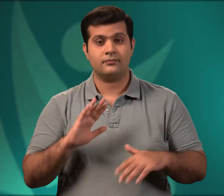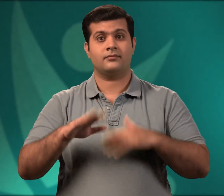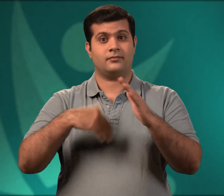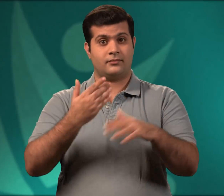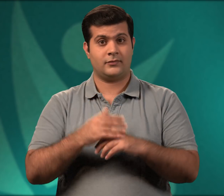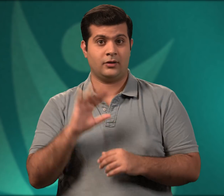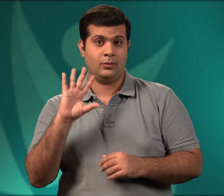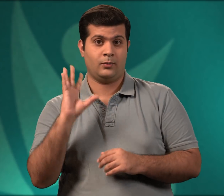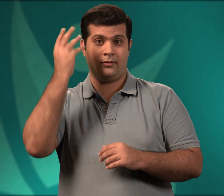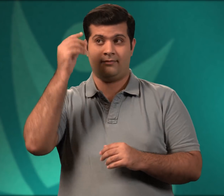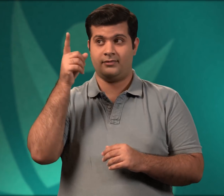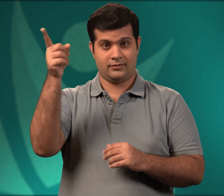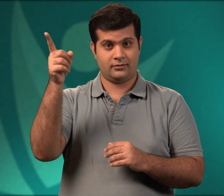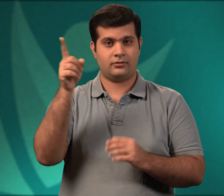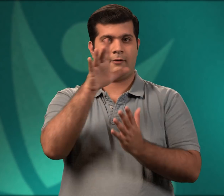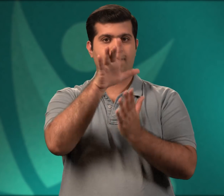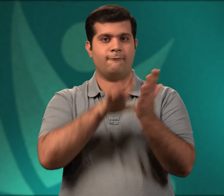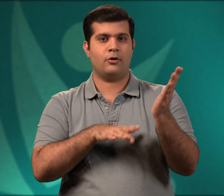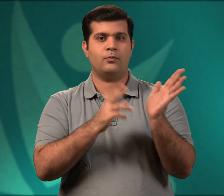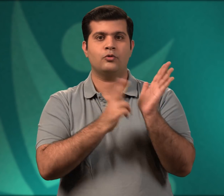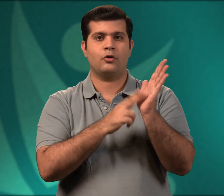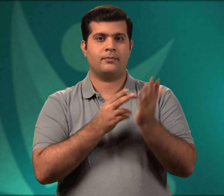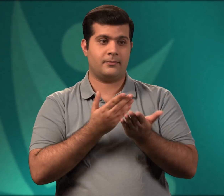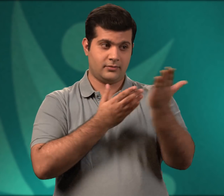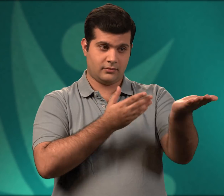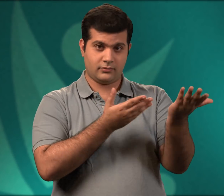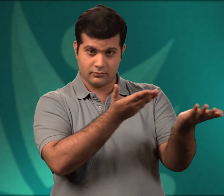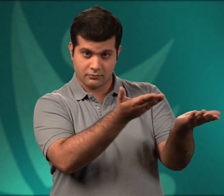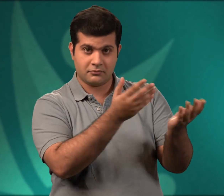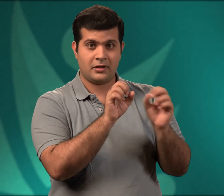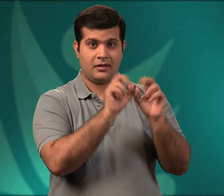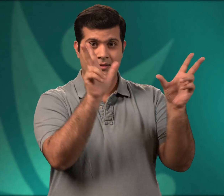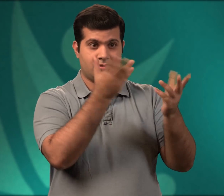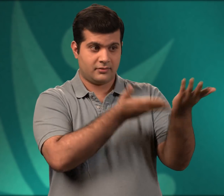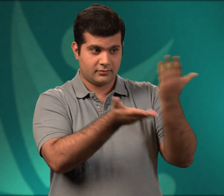WFDYS then offered a nomination form to YADI.